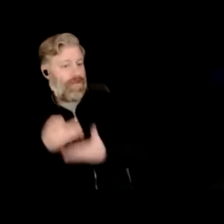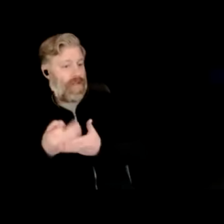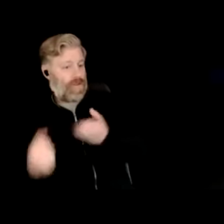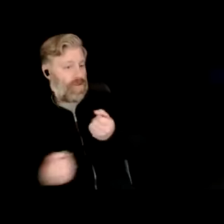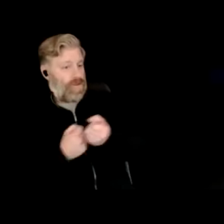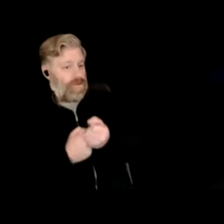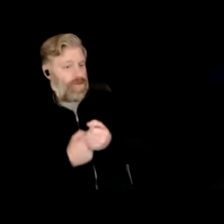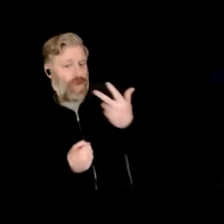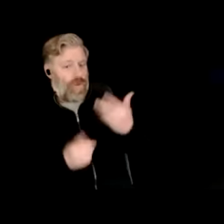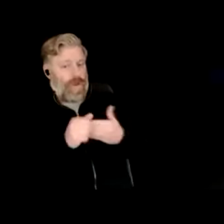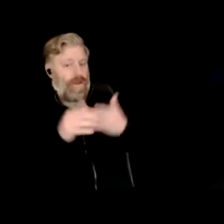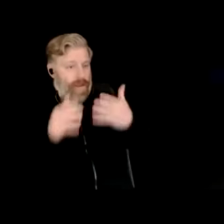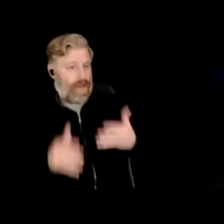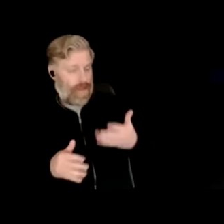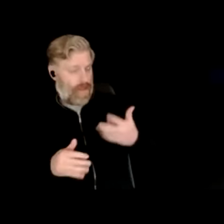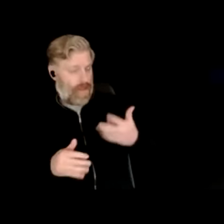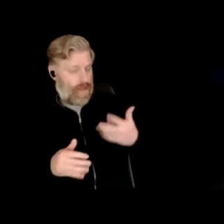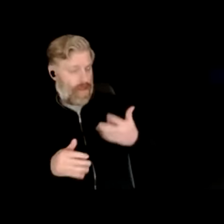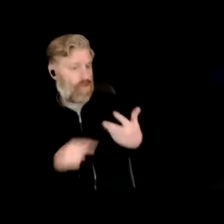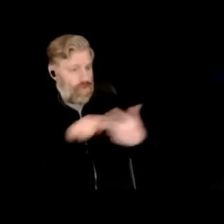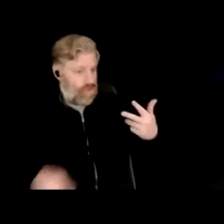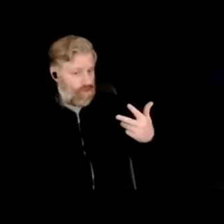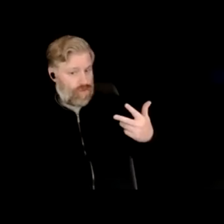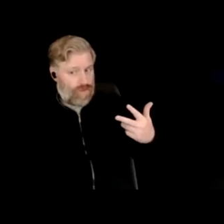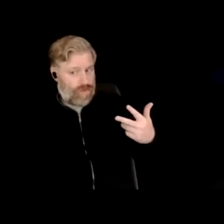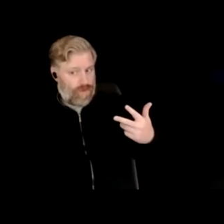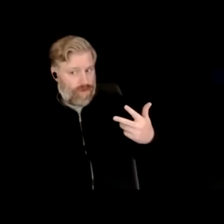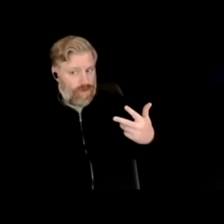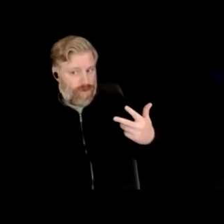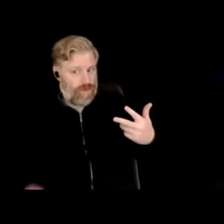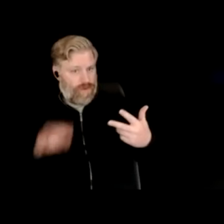would be a part of the arts creating group.